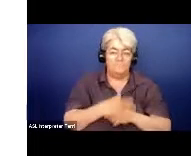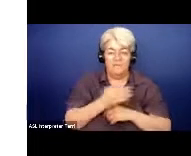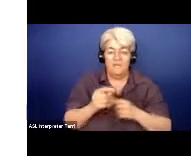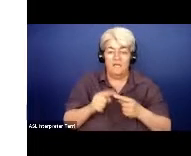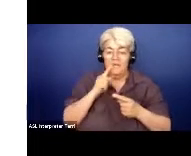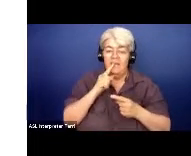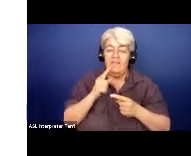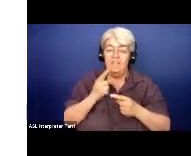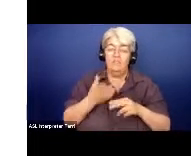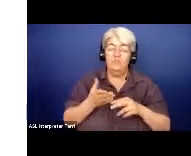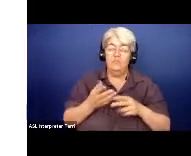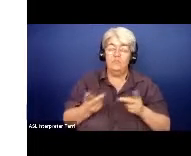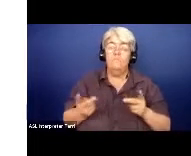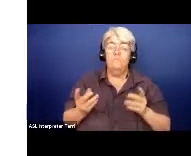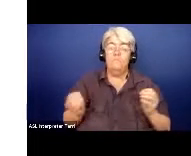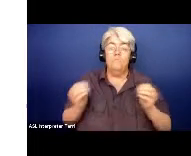conduct disorder end quote by almost